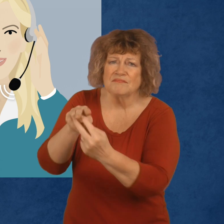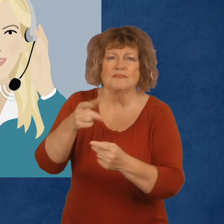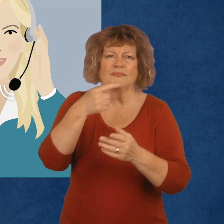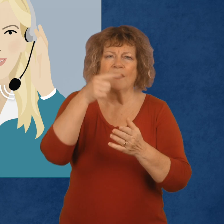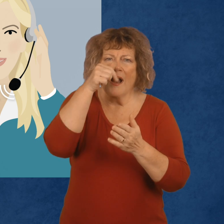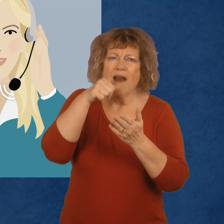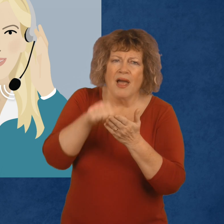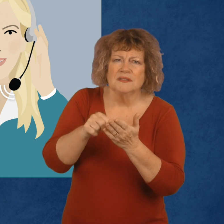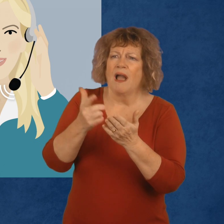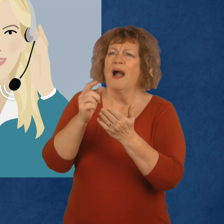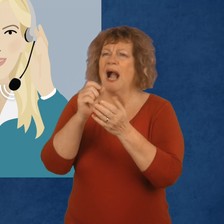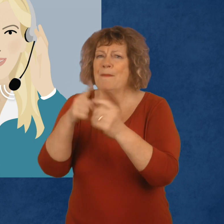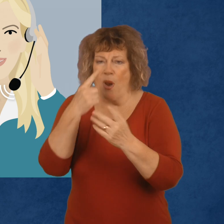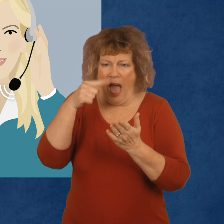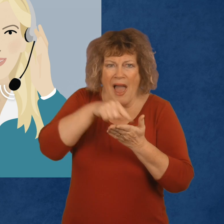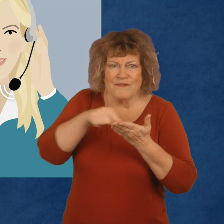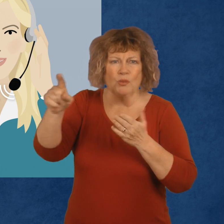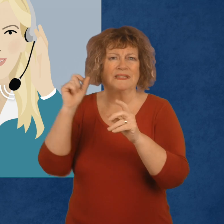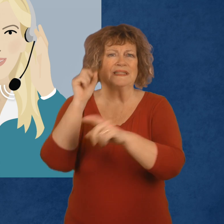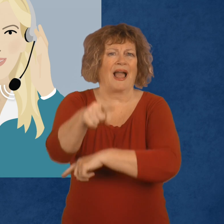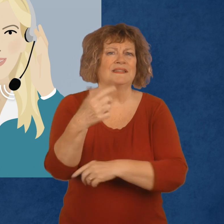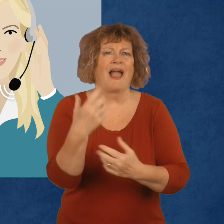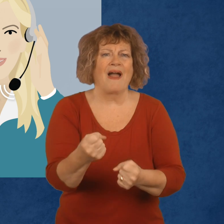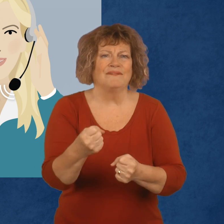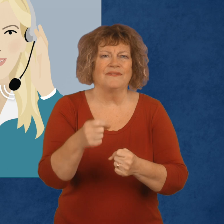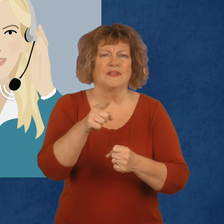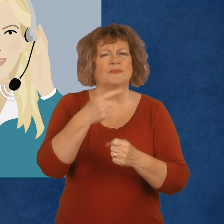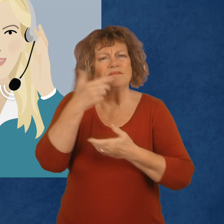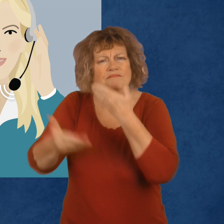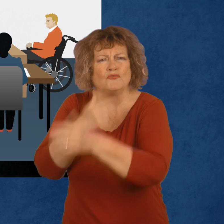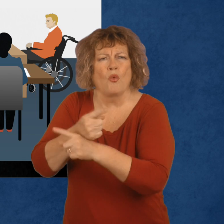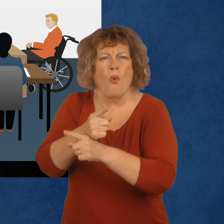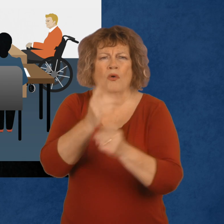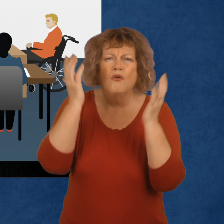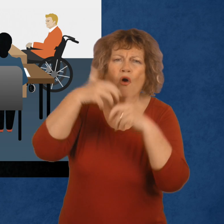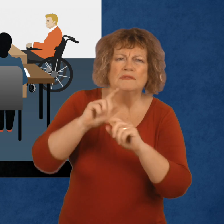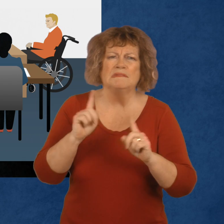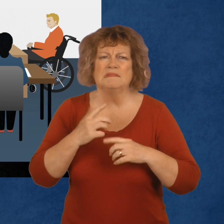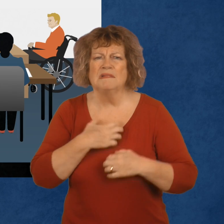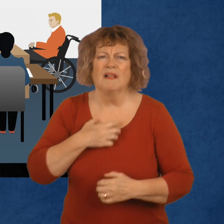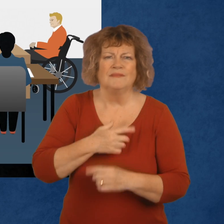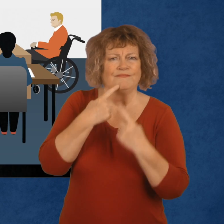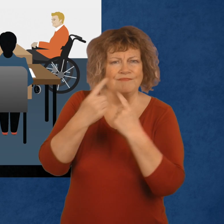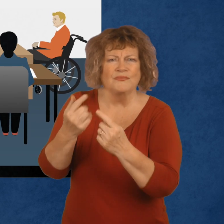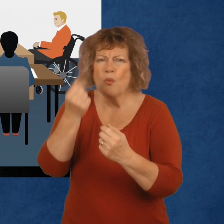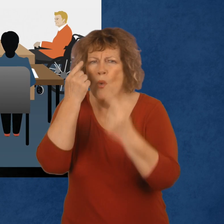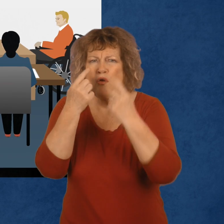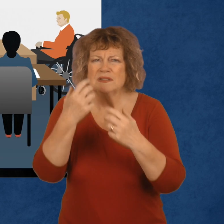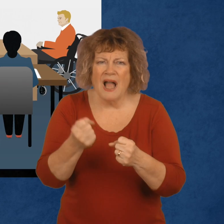They may be able to help you to find a quiet space and a computer. It’s also possible to ask for a tribunal hearing where you meet in the same room